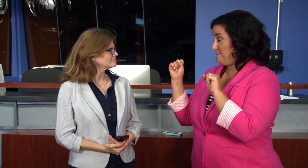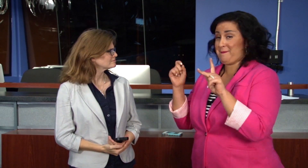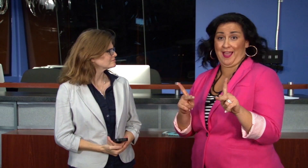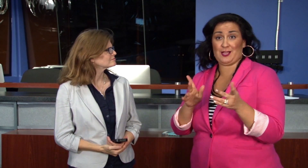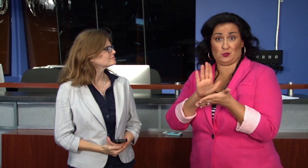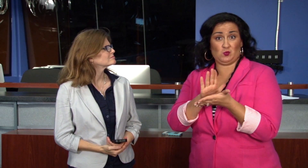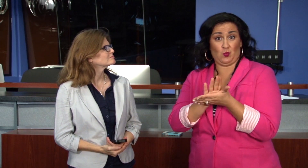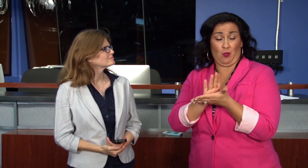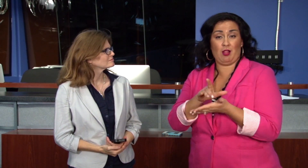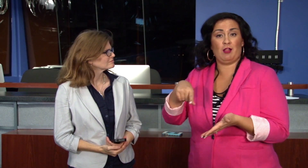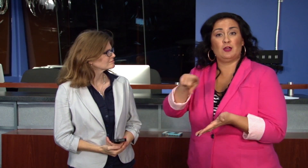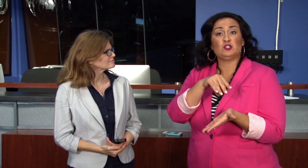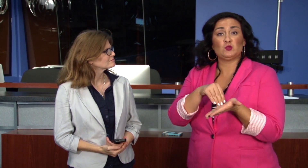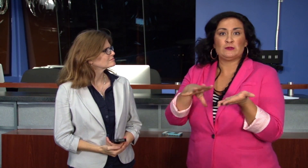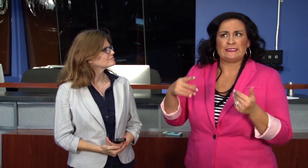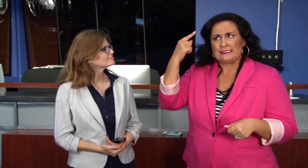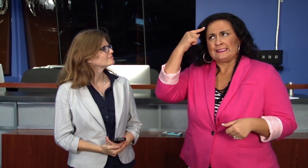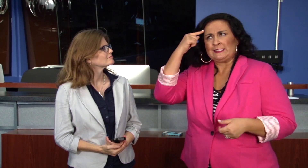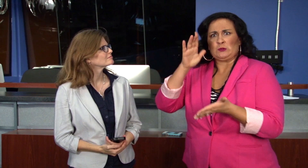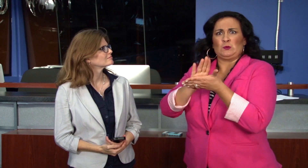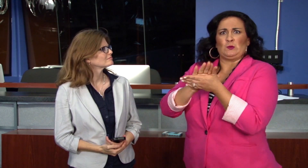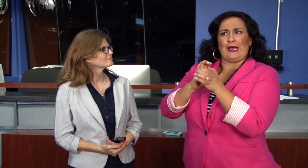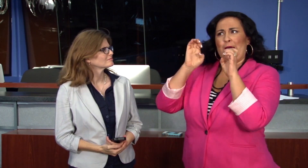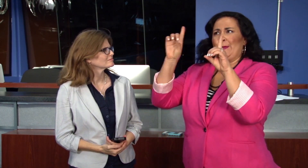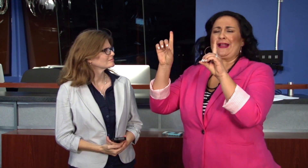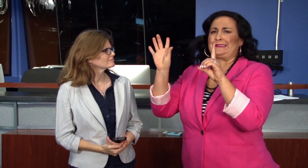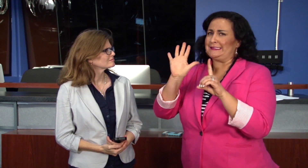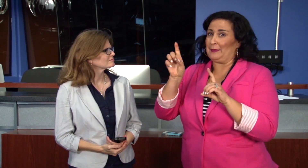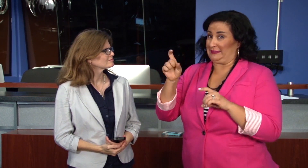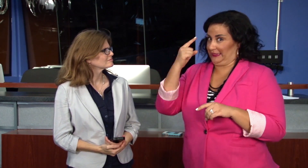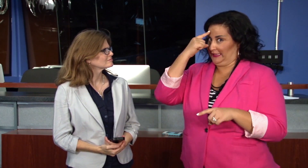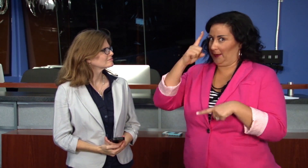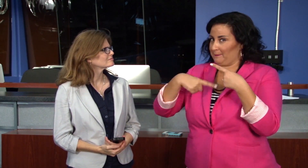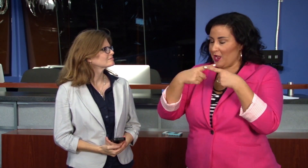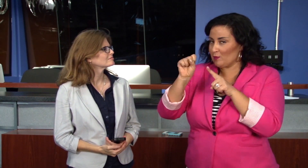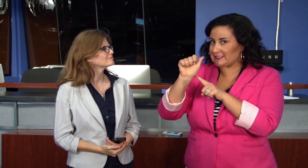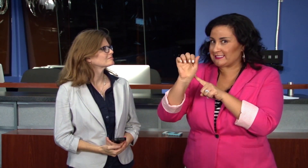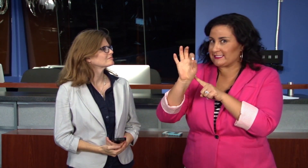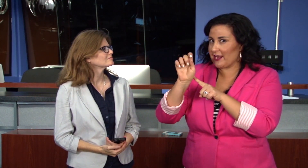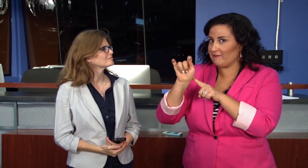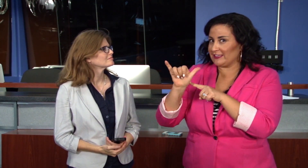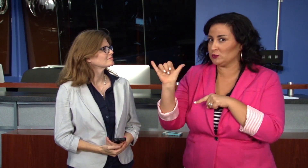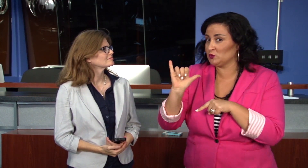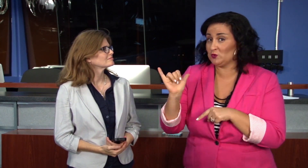With school back in session academics aren’t the only thing on student’s minds. On urban